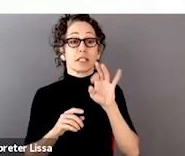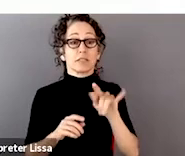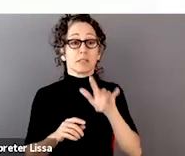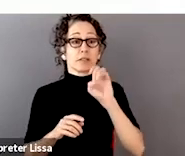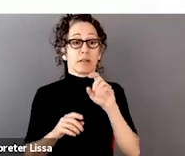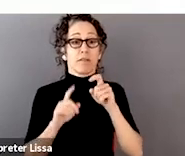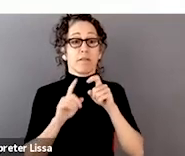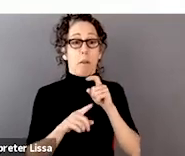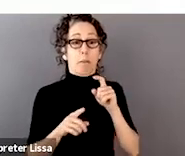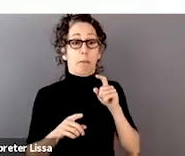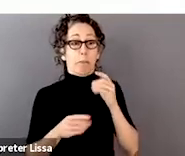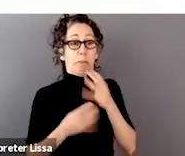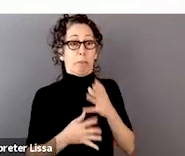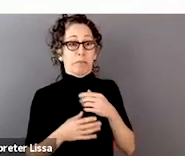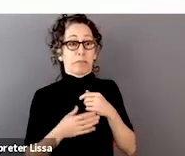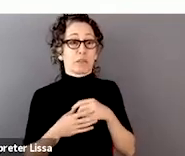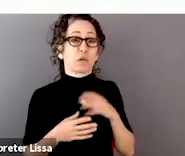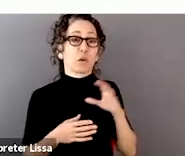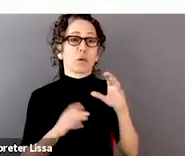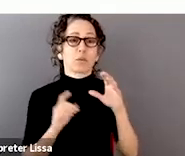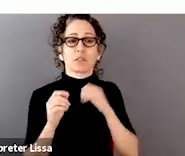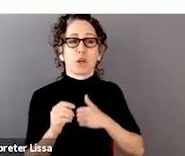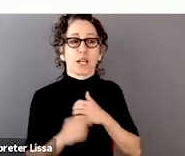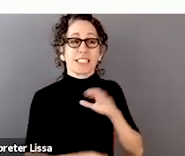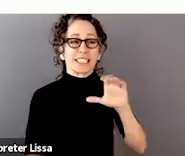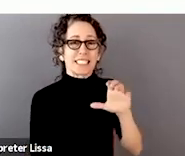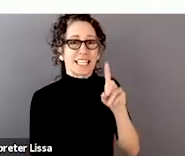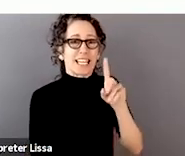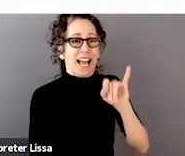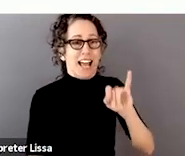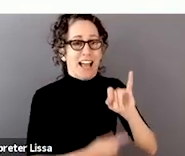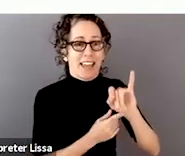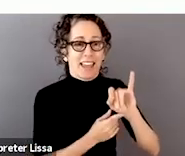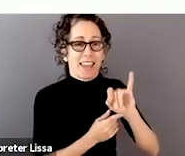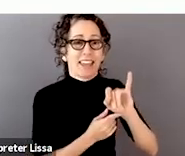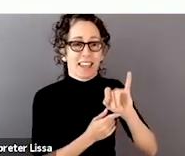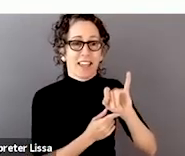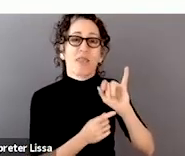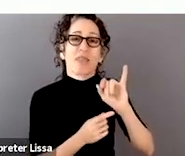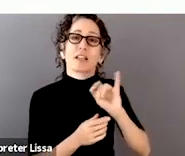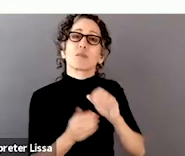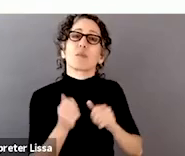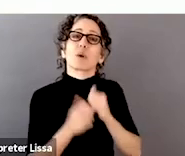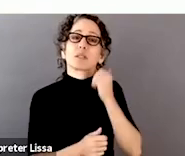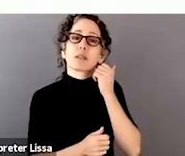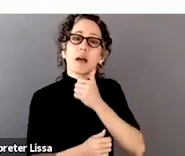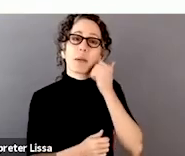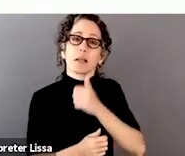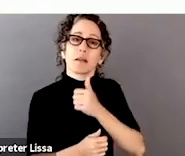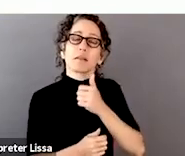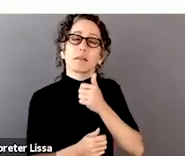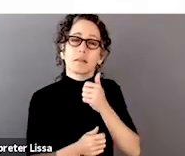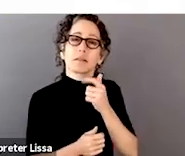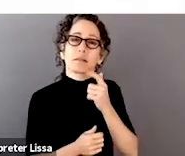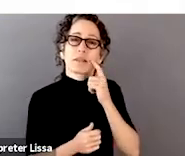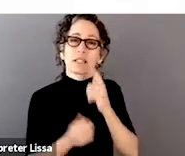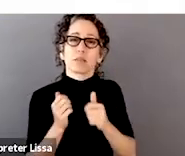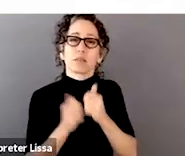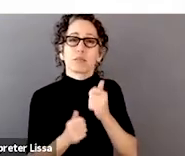Clostridioides difficile infection, or CDI, is the most common cause of infection in the hospital, and it is a major cause of sickness and death in the US annually.